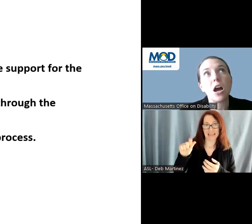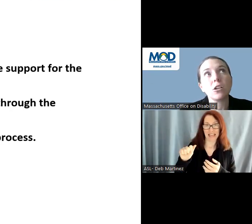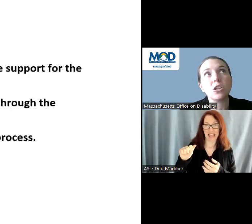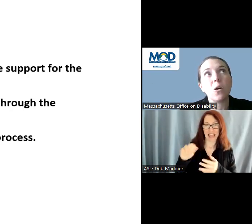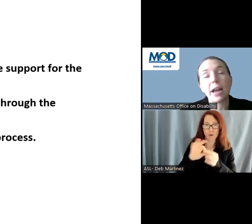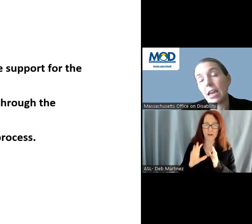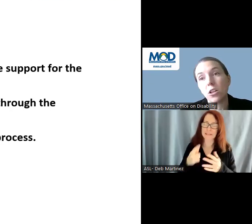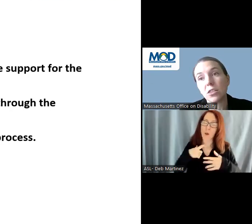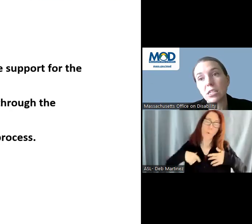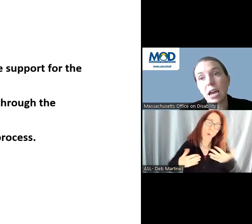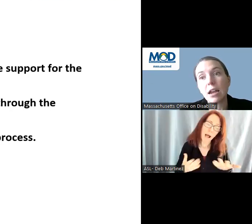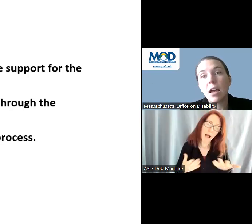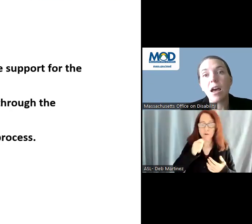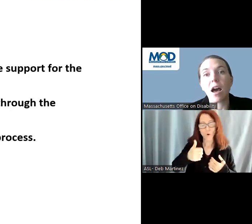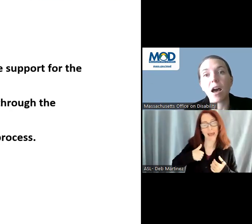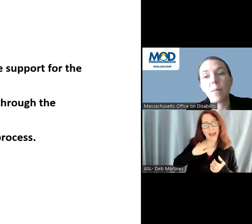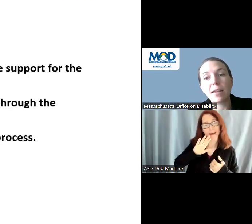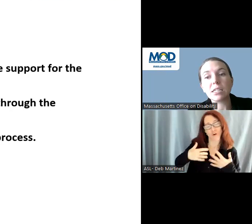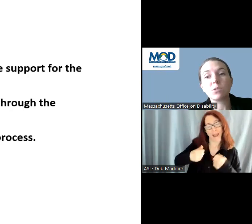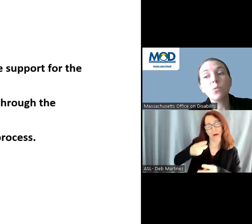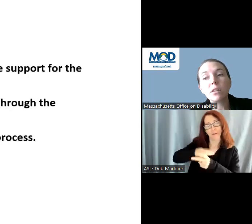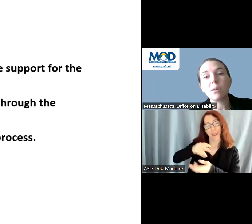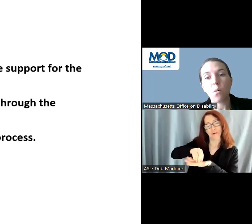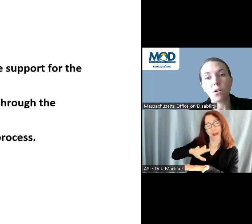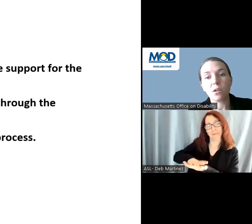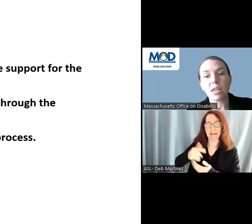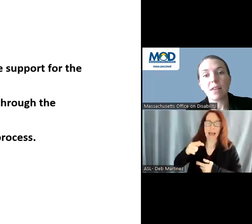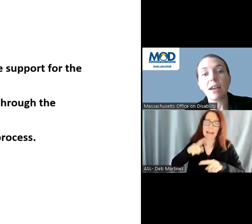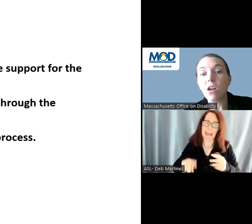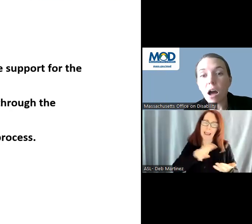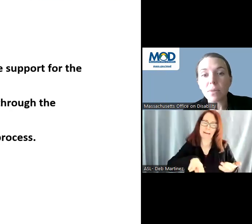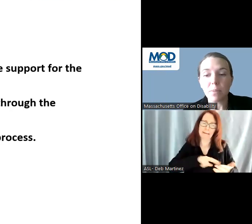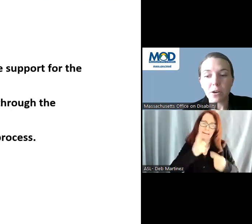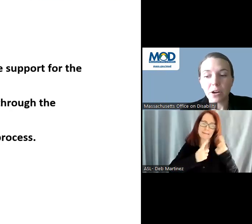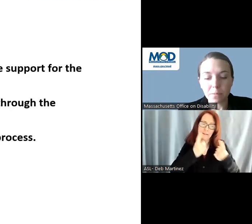docs so I can't look at this yet and it's really important that that not be a barrier